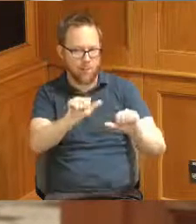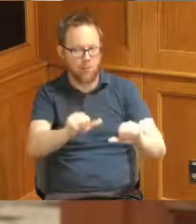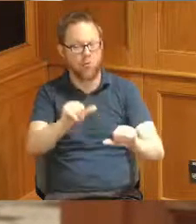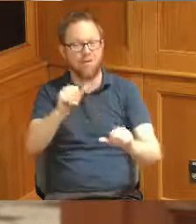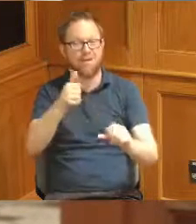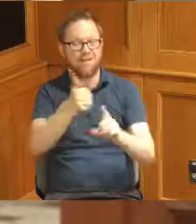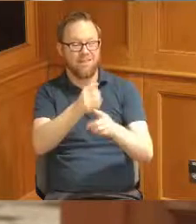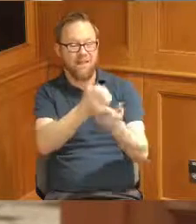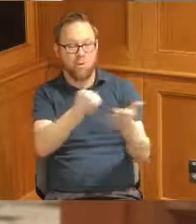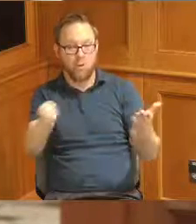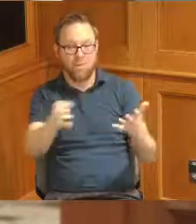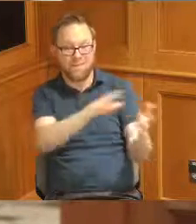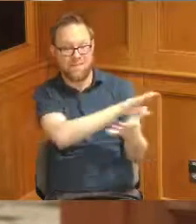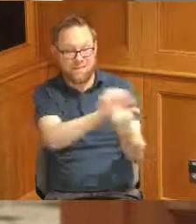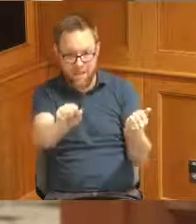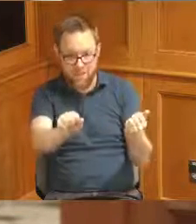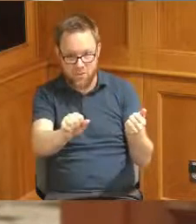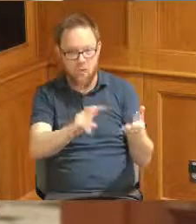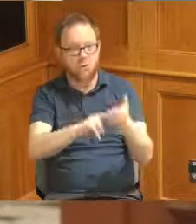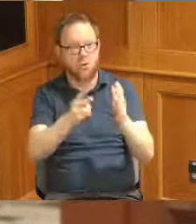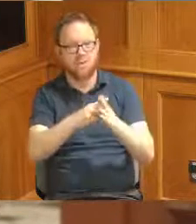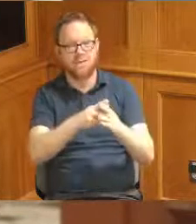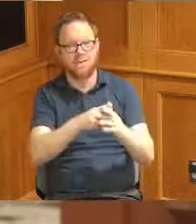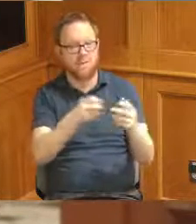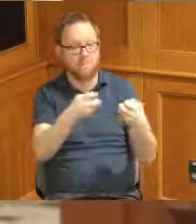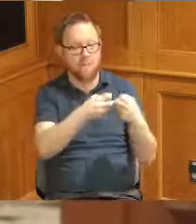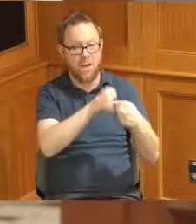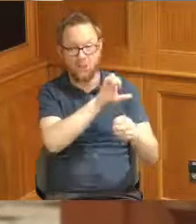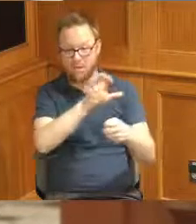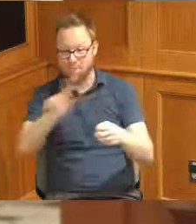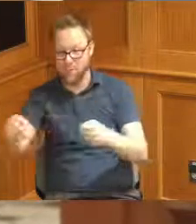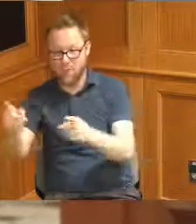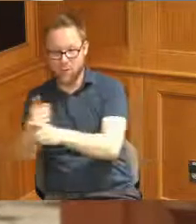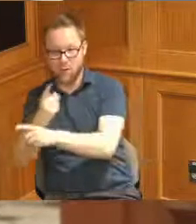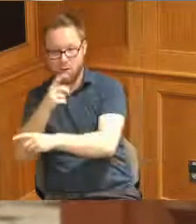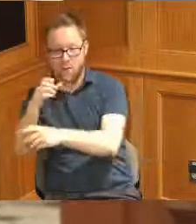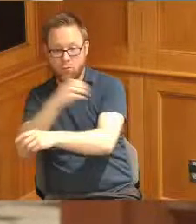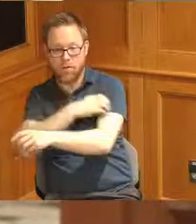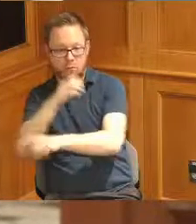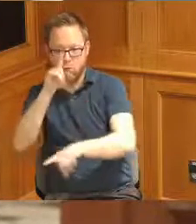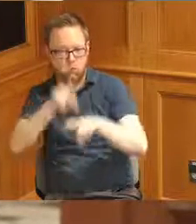system from transitioning off of a battery power the battery depleted itself after about an hour